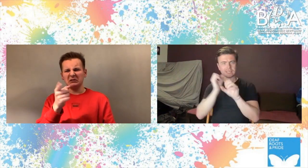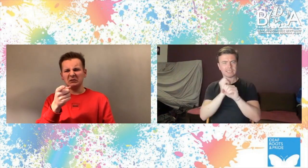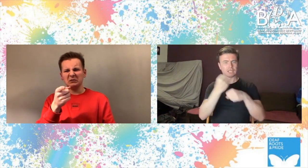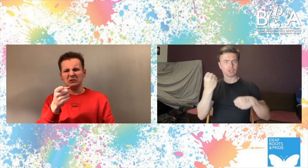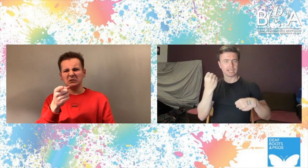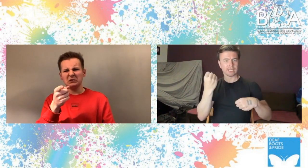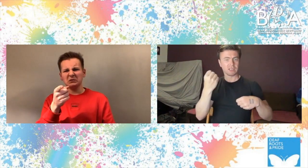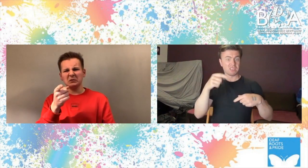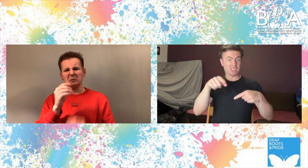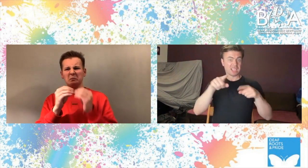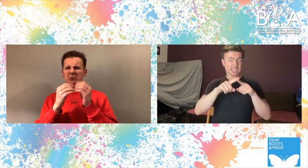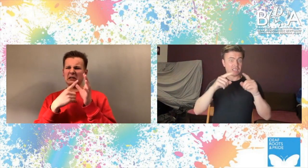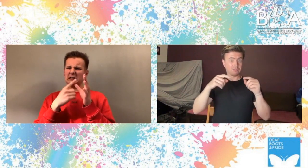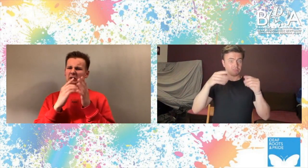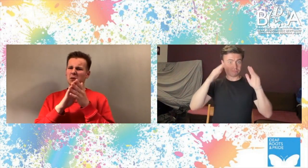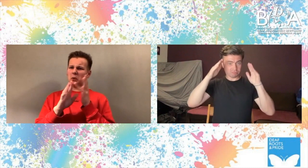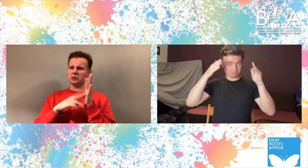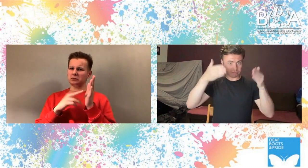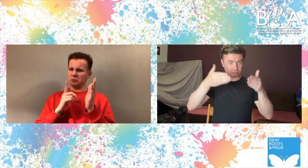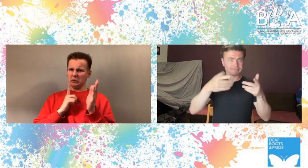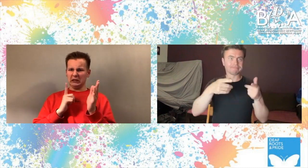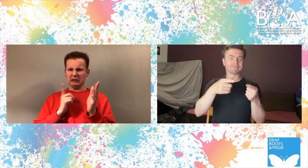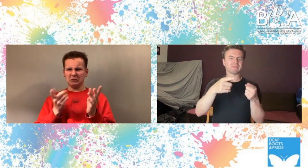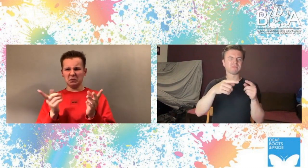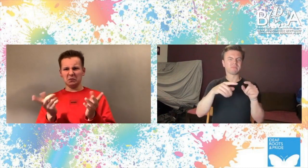Hons? What does that mean?